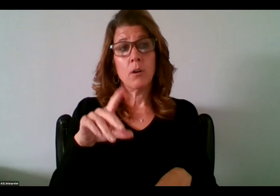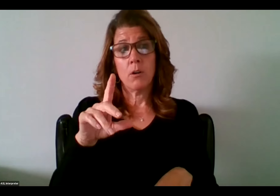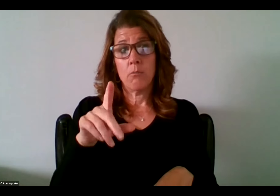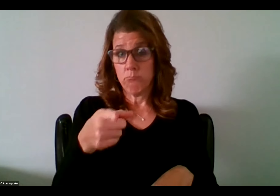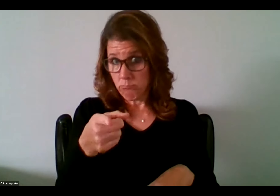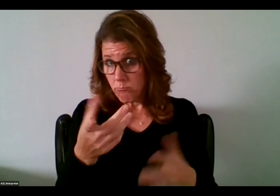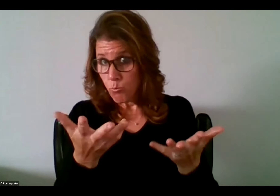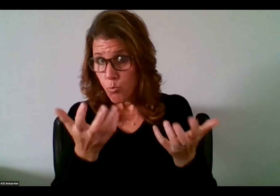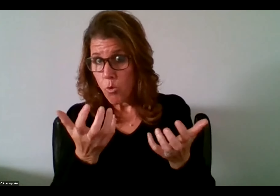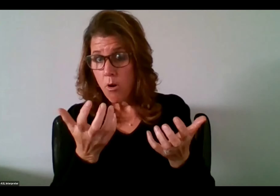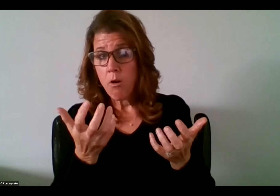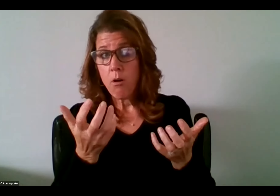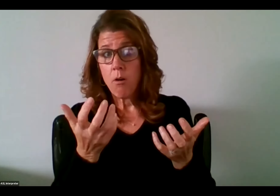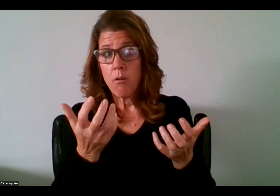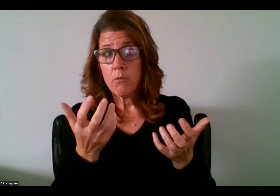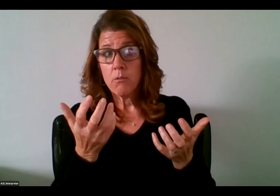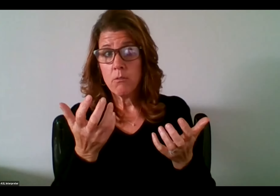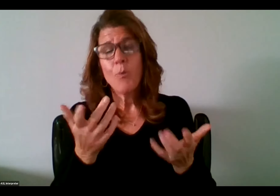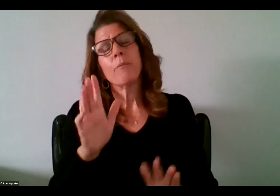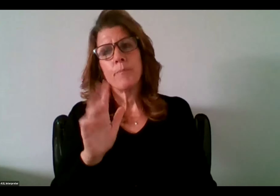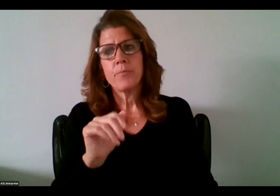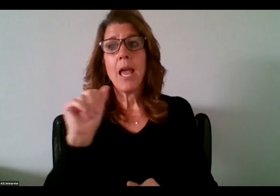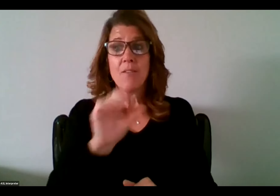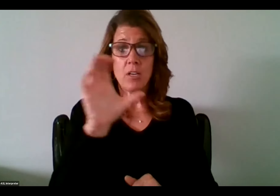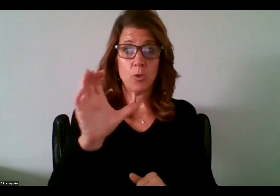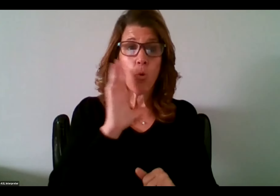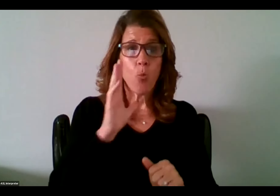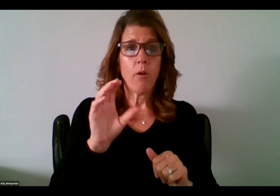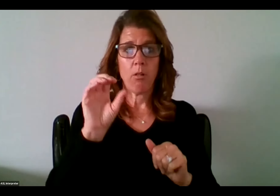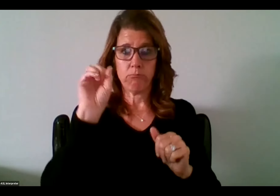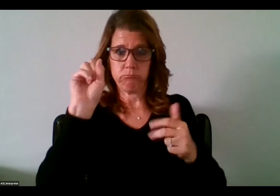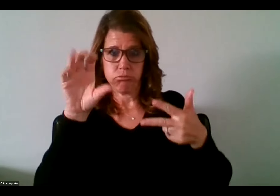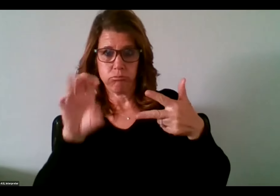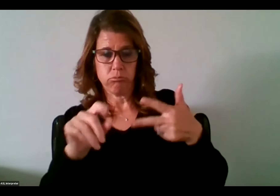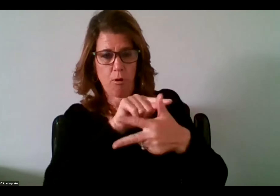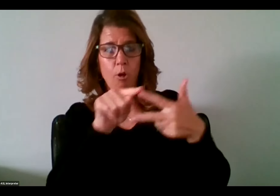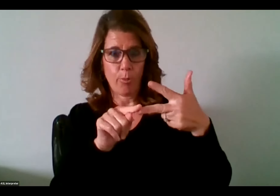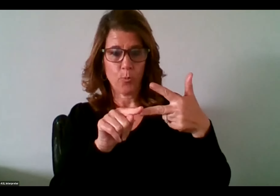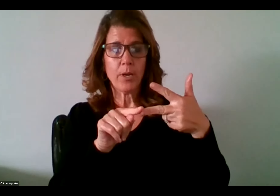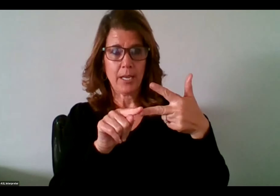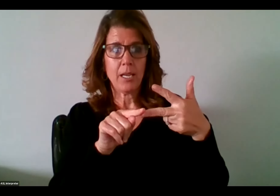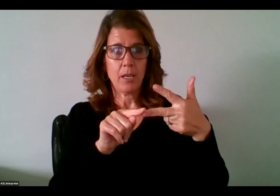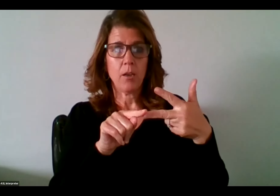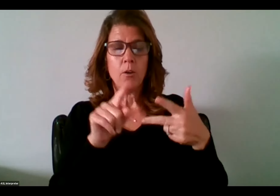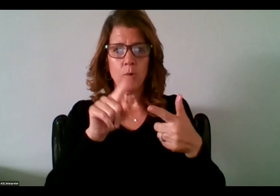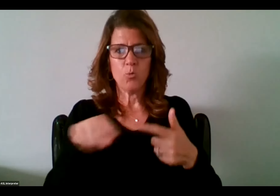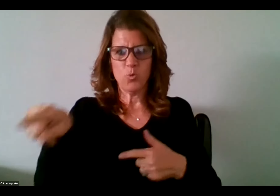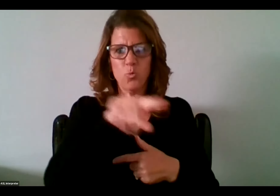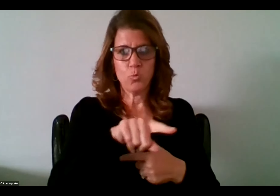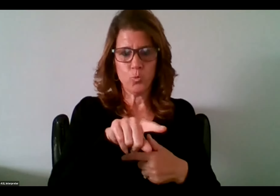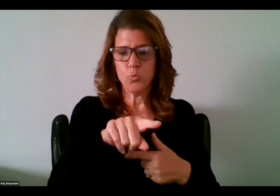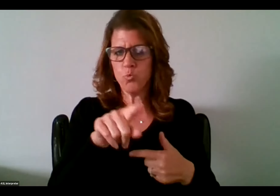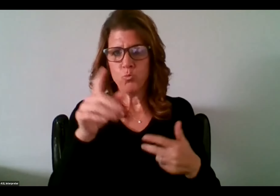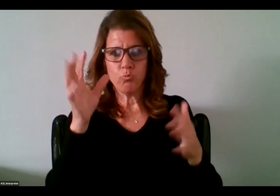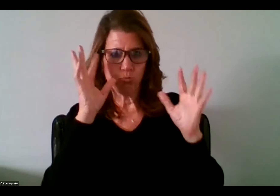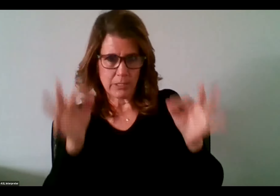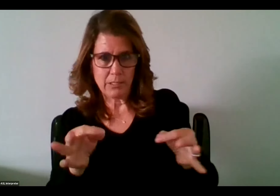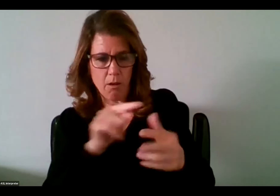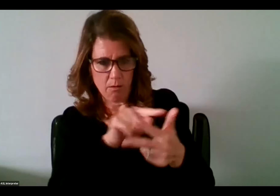to, the advisory council will present all three applicants to the entire council. What